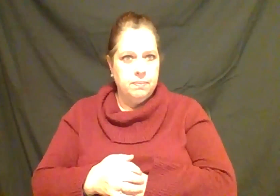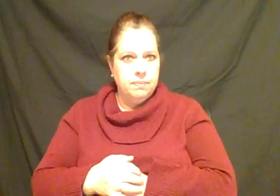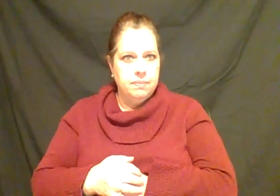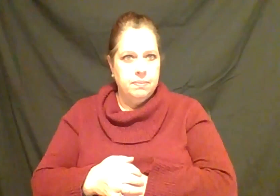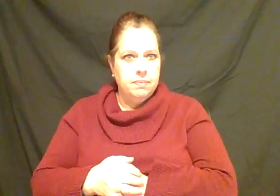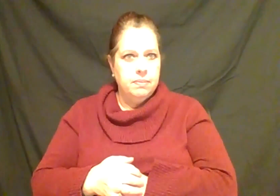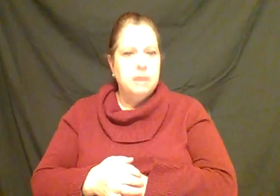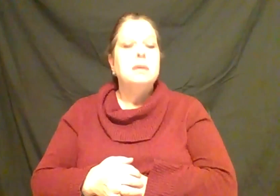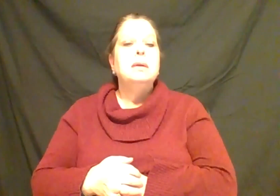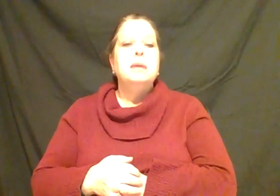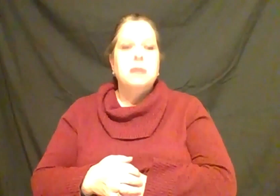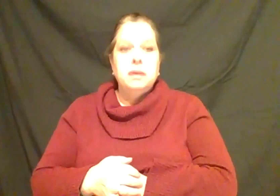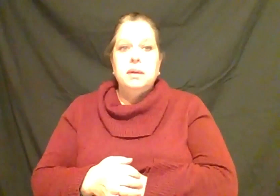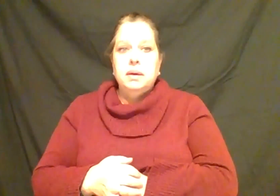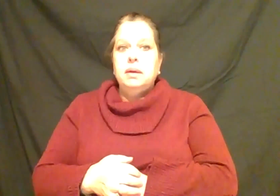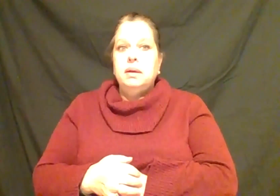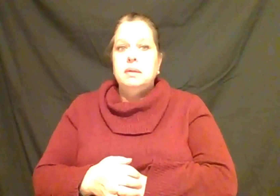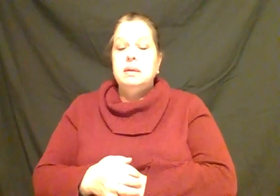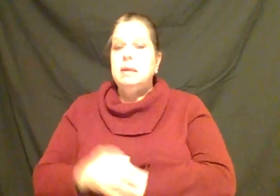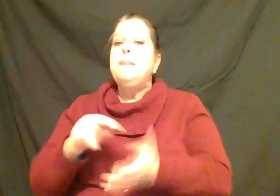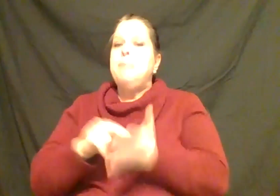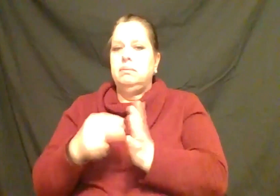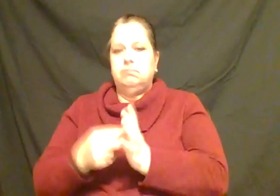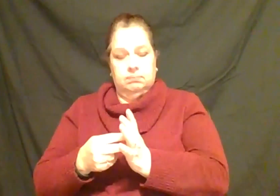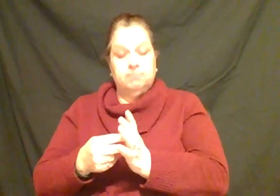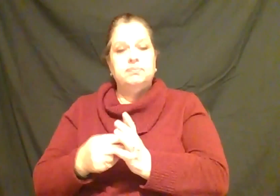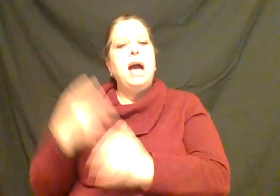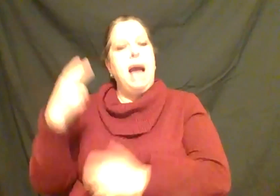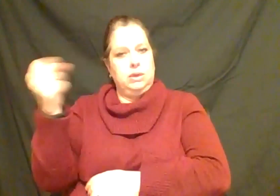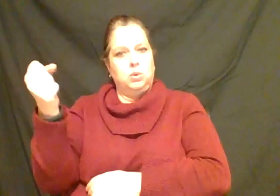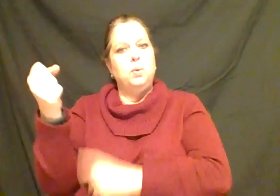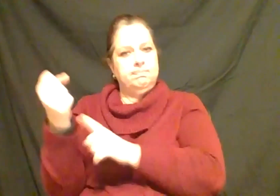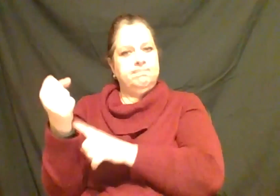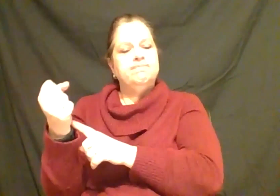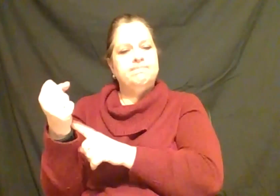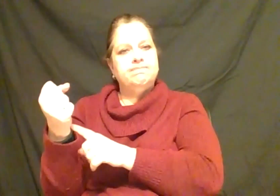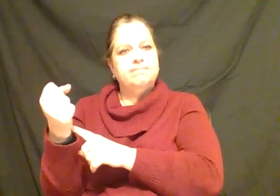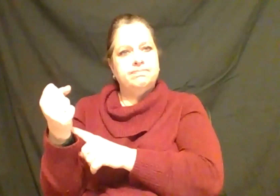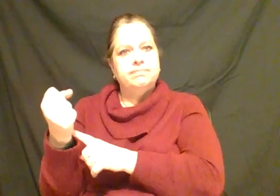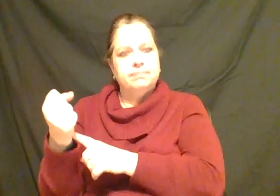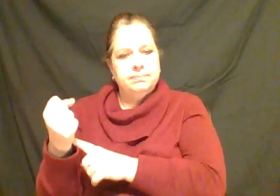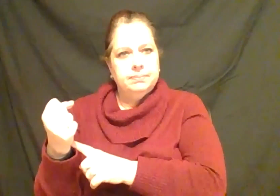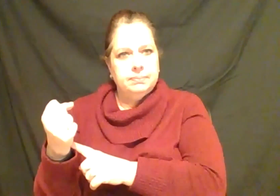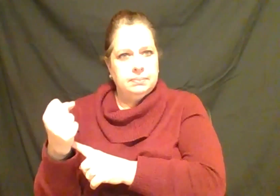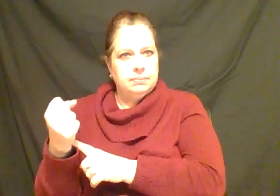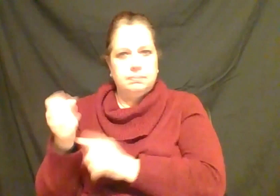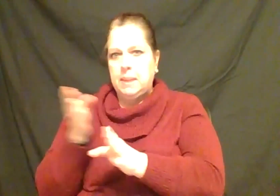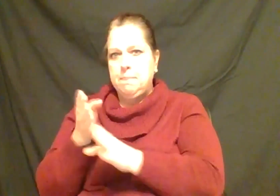so uh this is intended for high school okay and so this that is the the main group where the impact